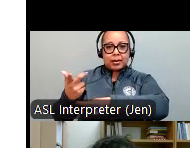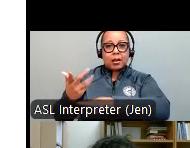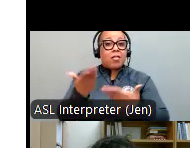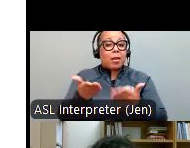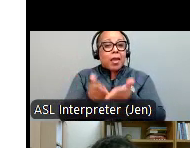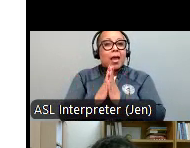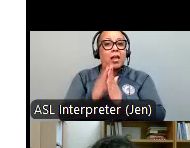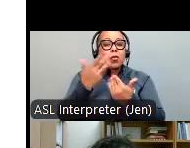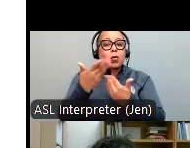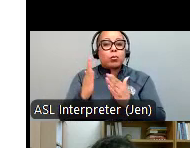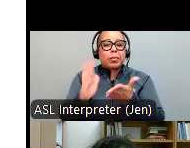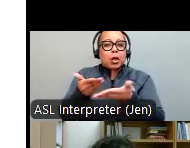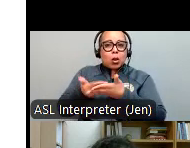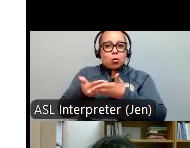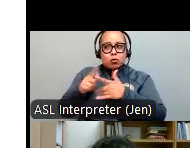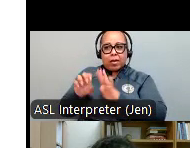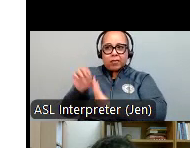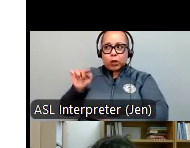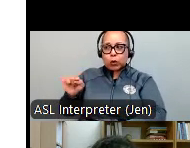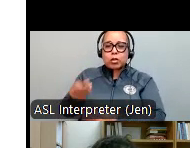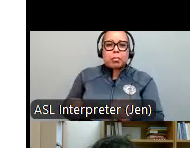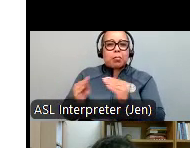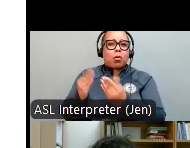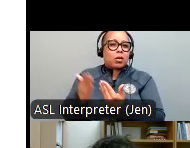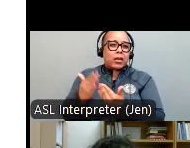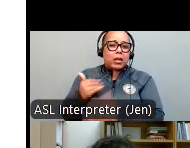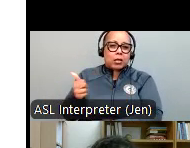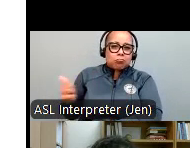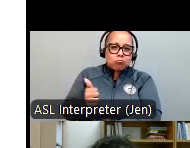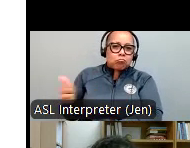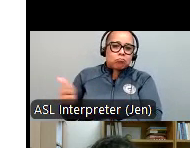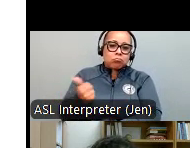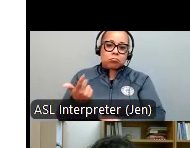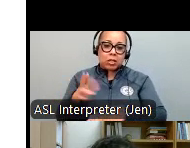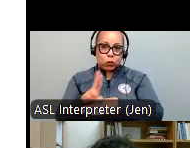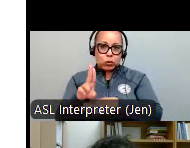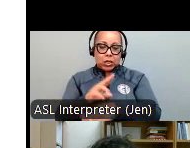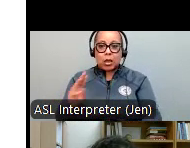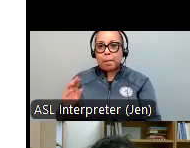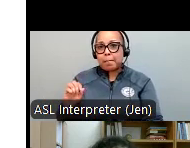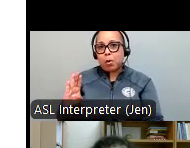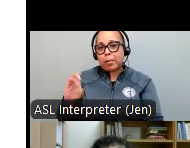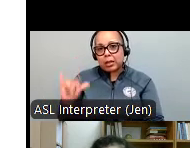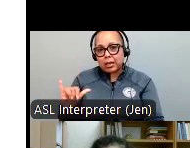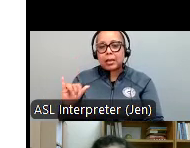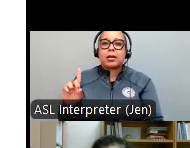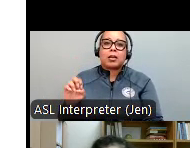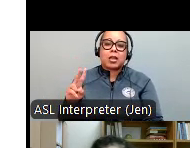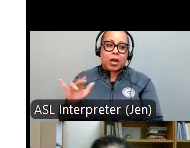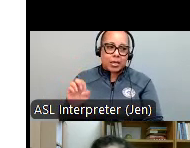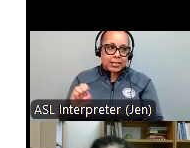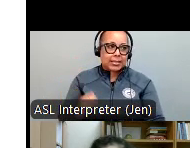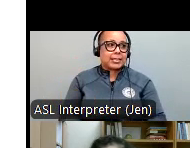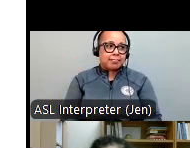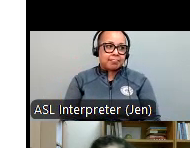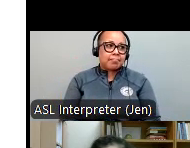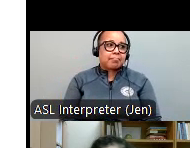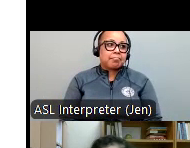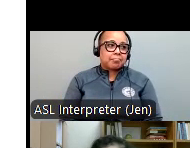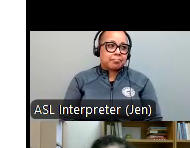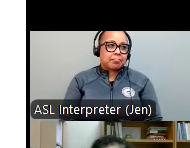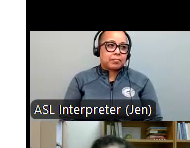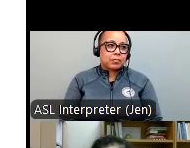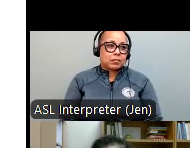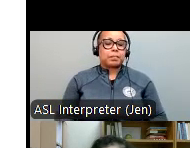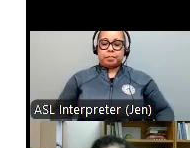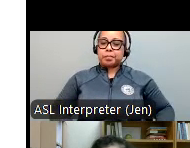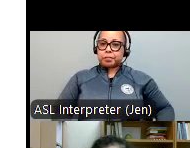to be a little closer to the elevator, to just be more convenient if using a mobility device.